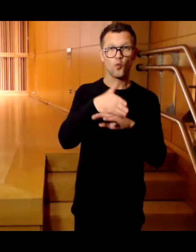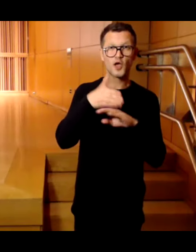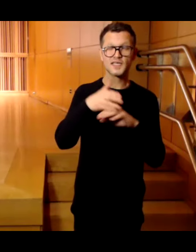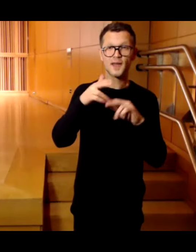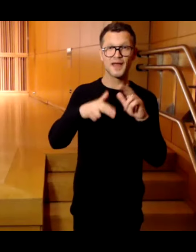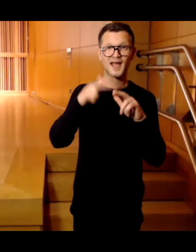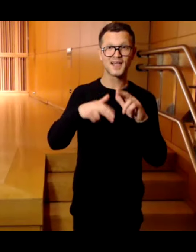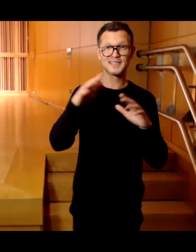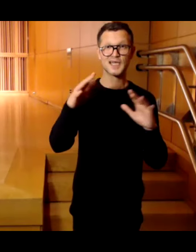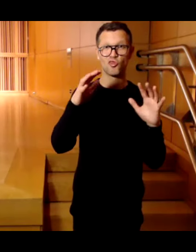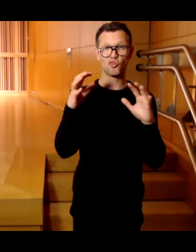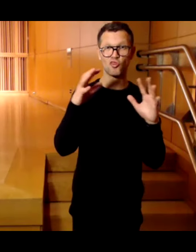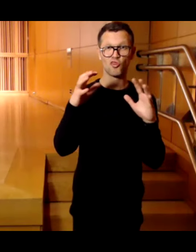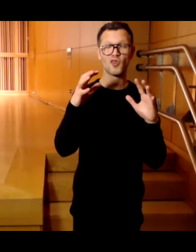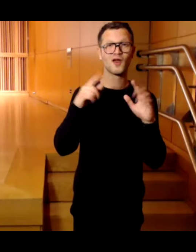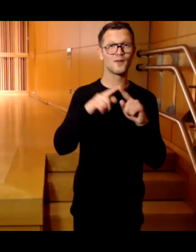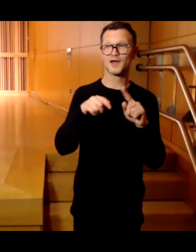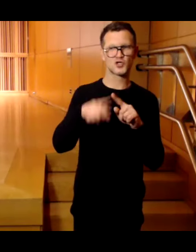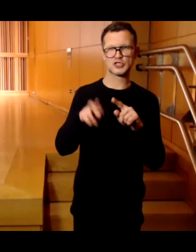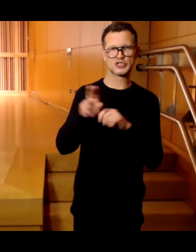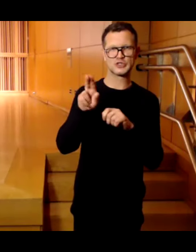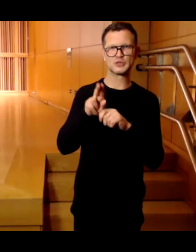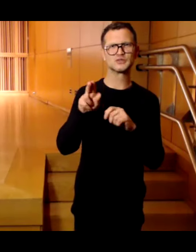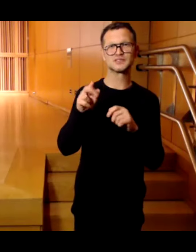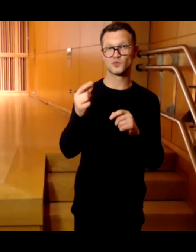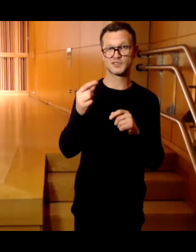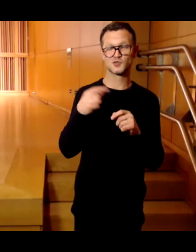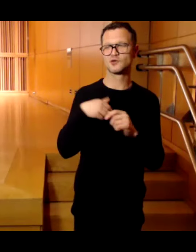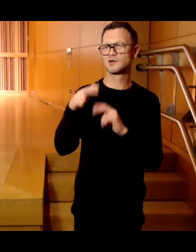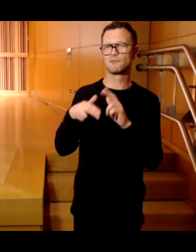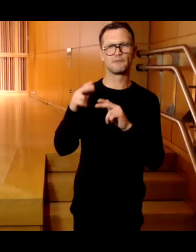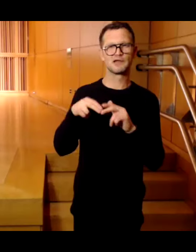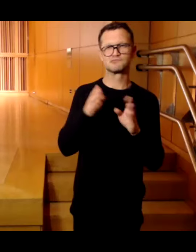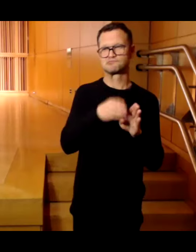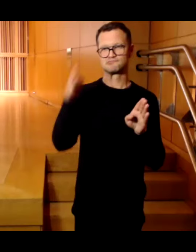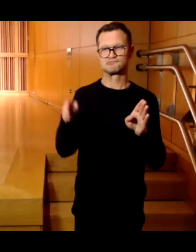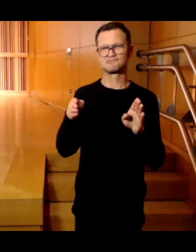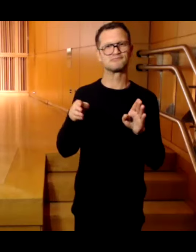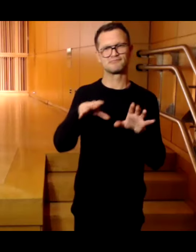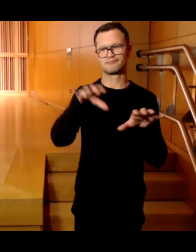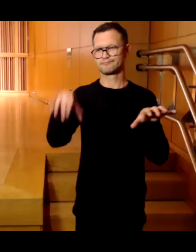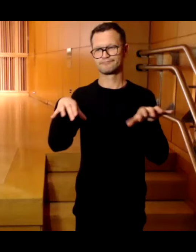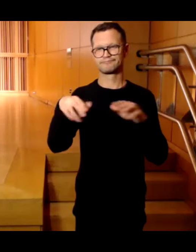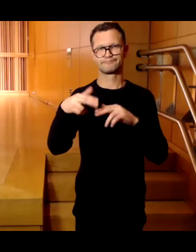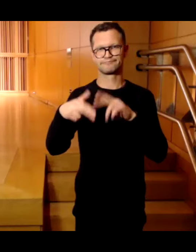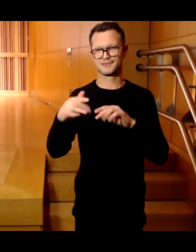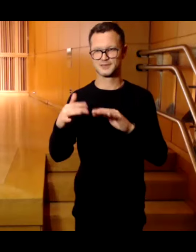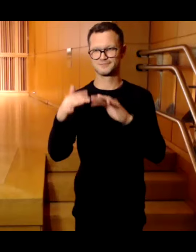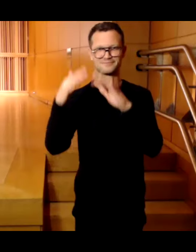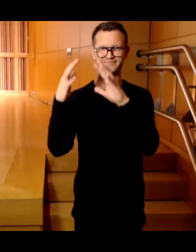Instead, when it could no longer be used, the congregants simply built another structure beside it. And allowed the old one to sink into the ground.